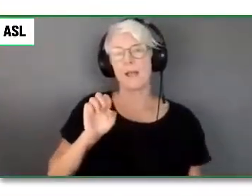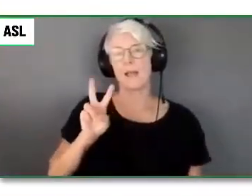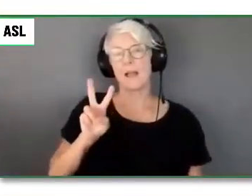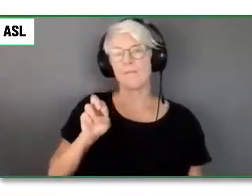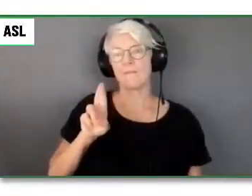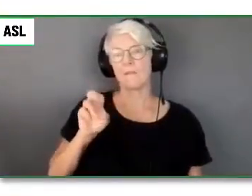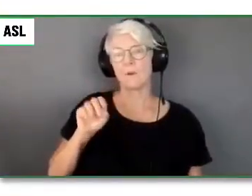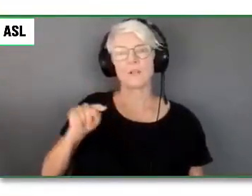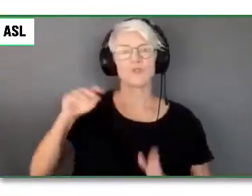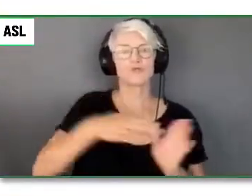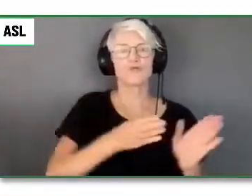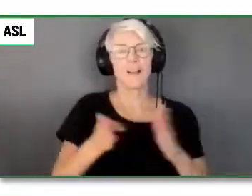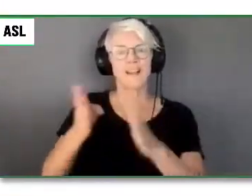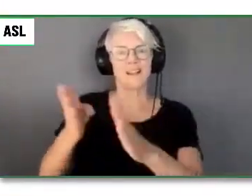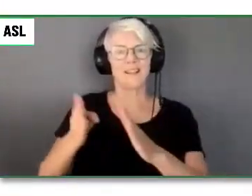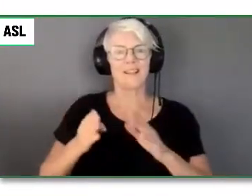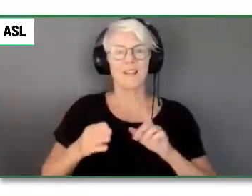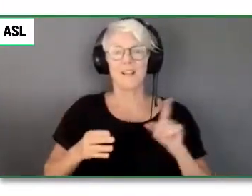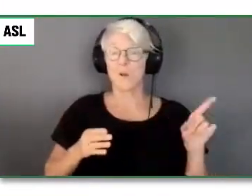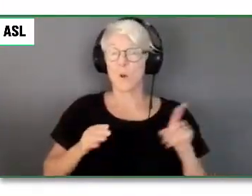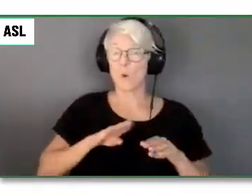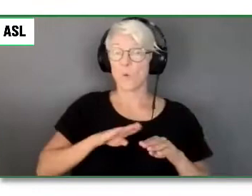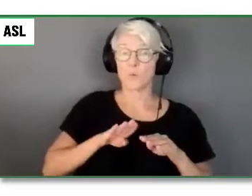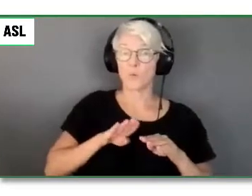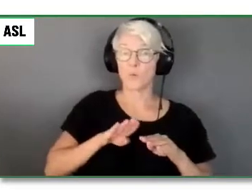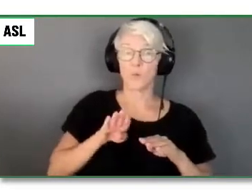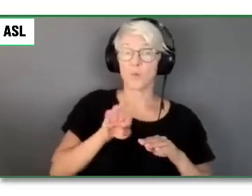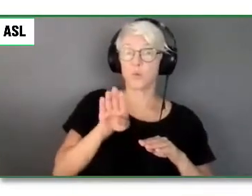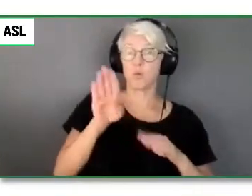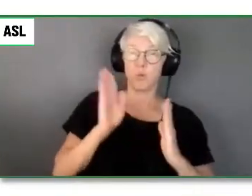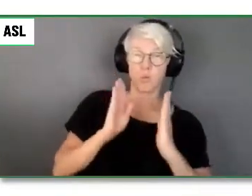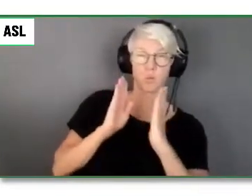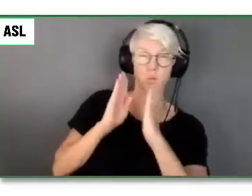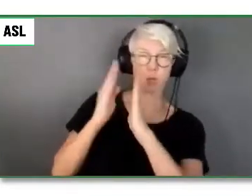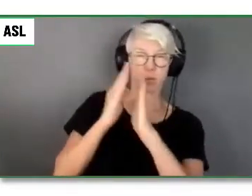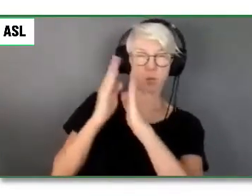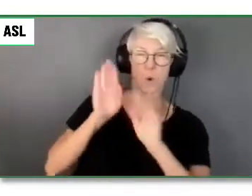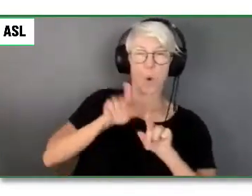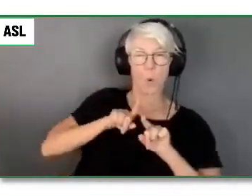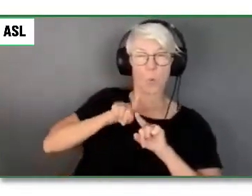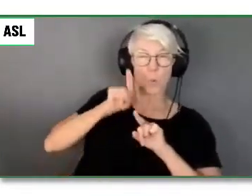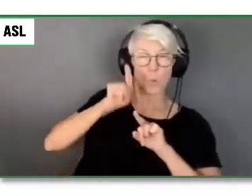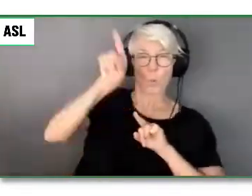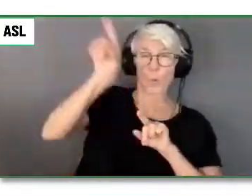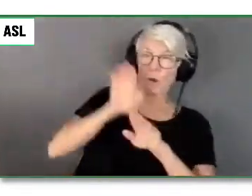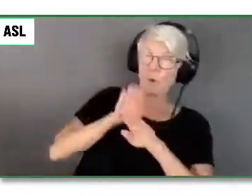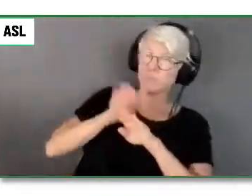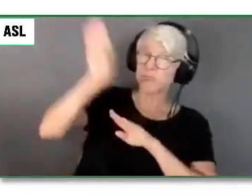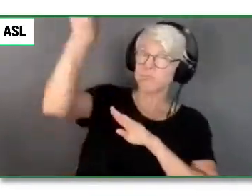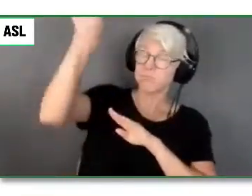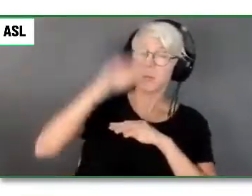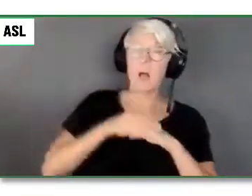hike to go to the peak. Someone is holding my trailer at the back directing the person in the front to get